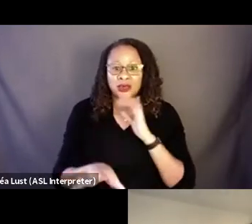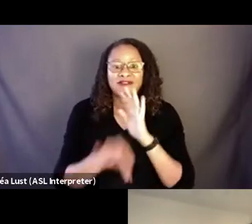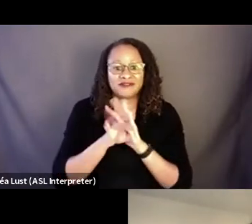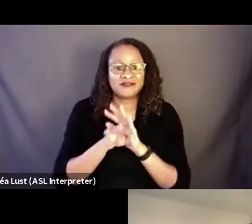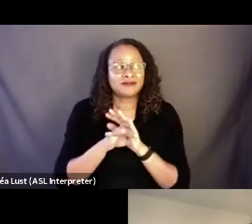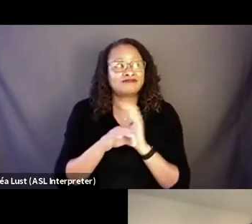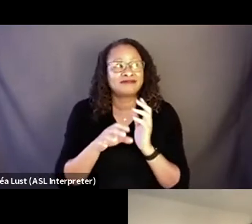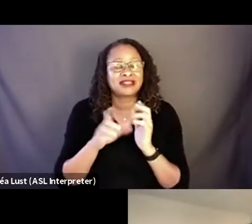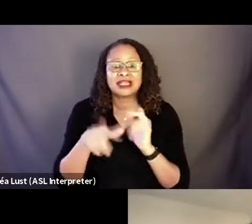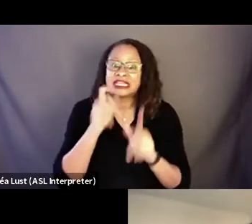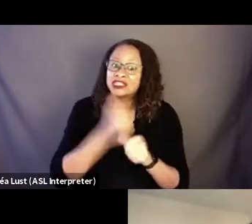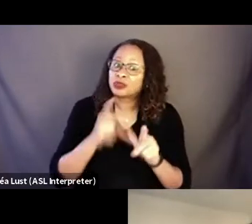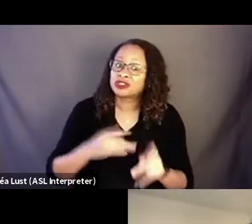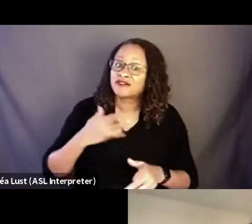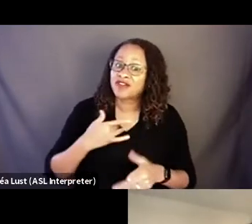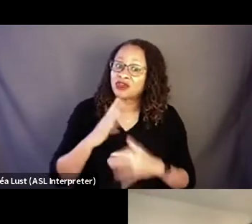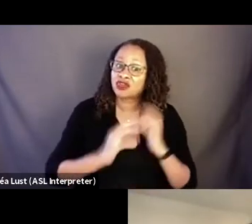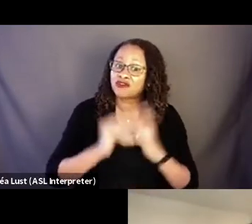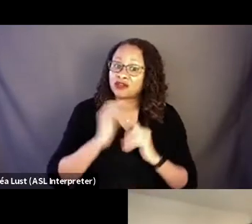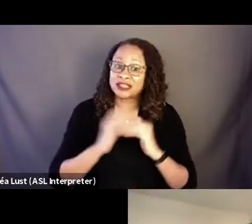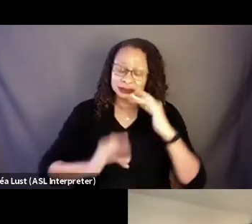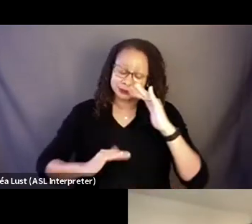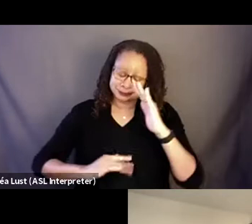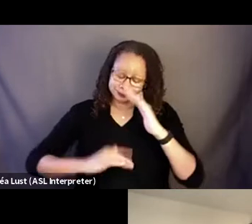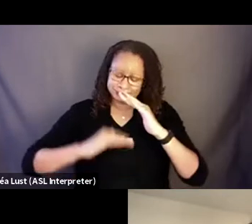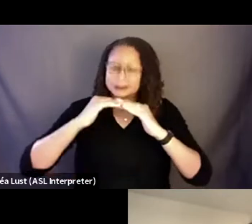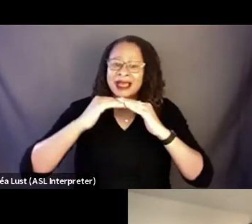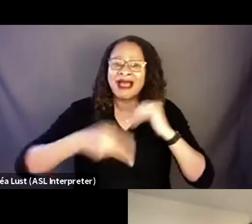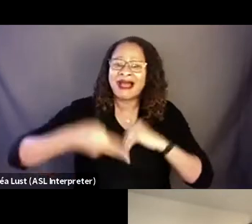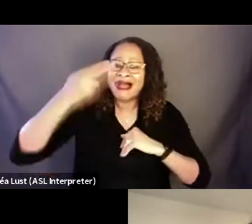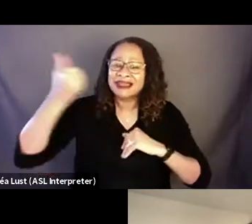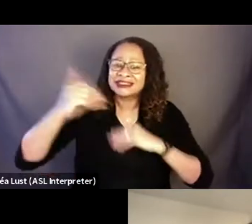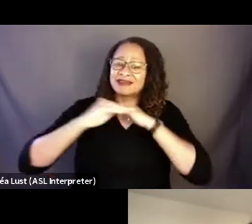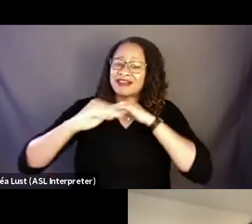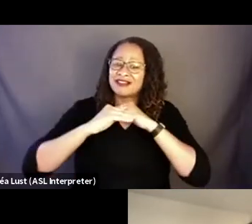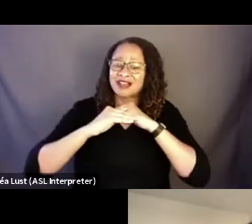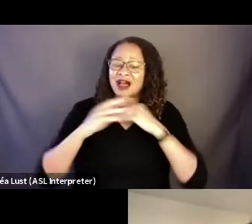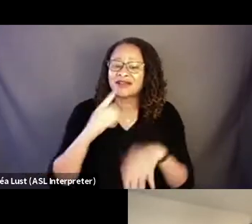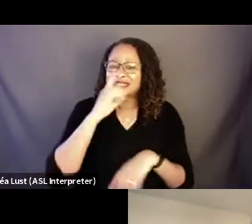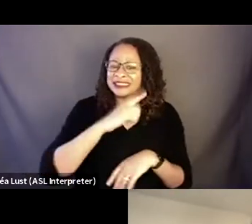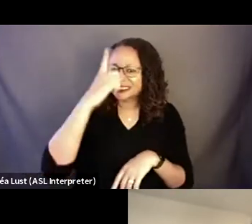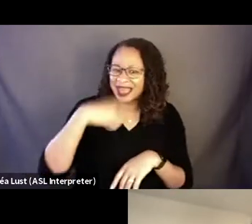That it was reaching the highest level of disguise, which we called the level where